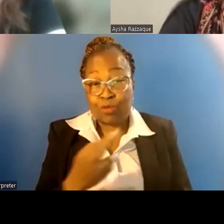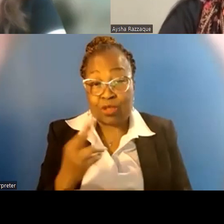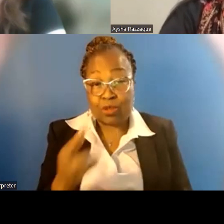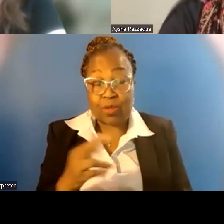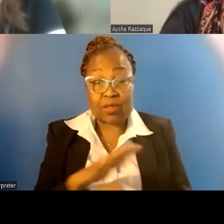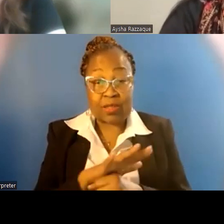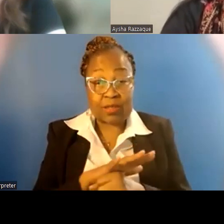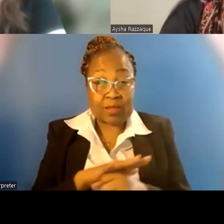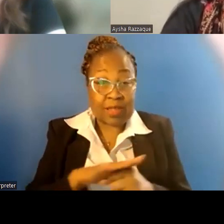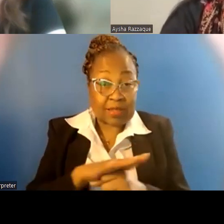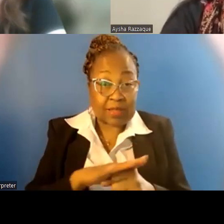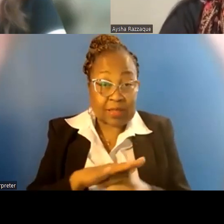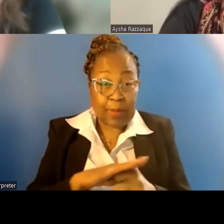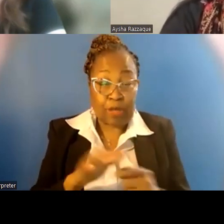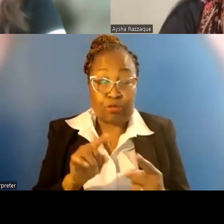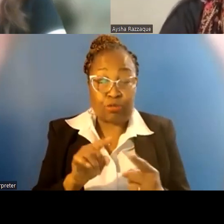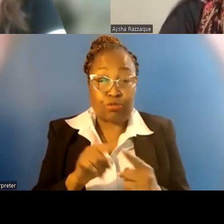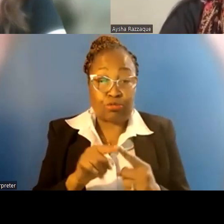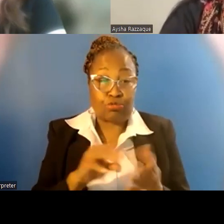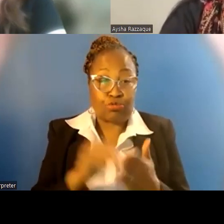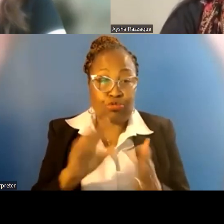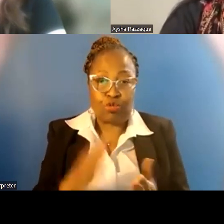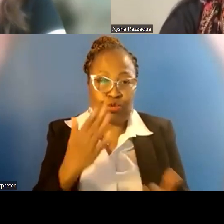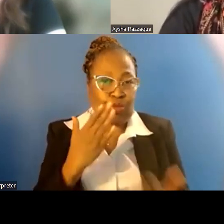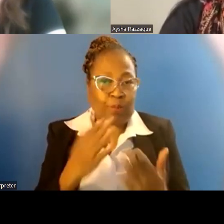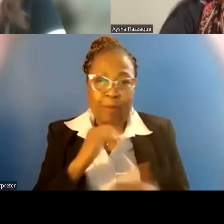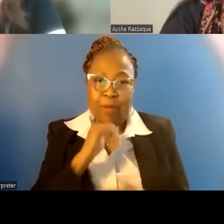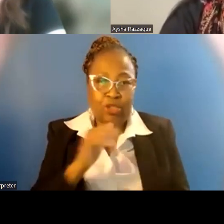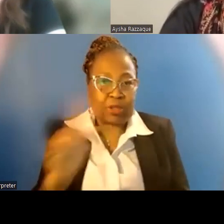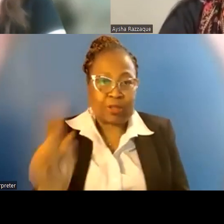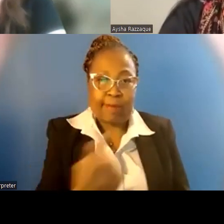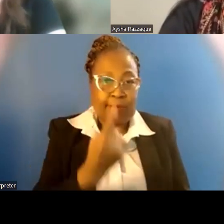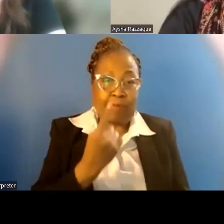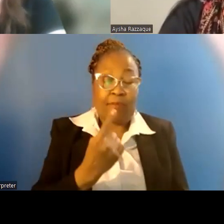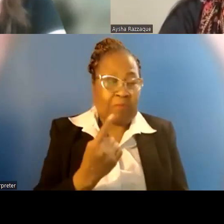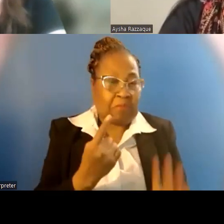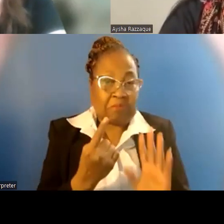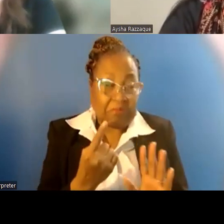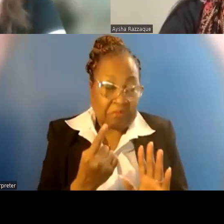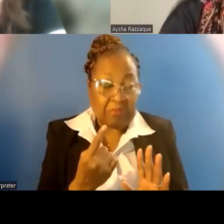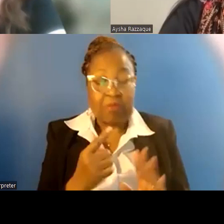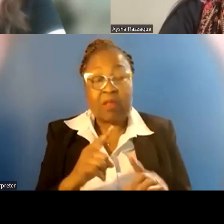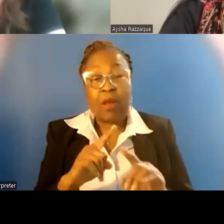that may not necessarily just drop by a cultural center or the disability services office,